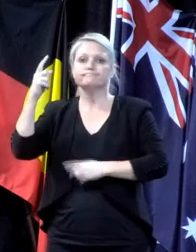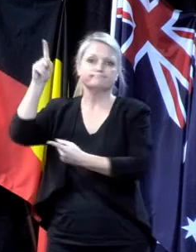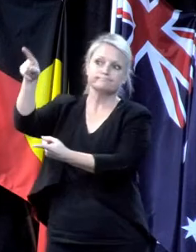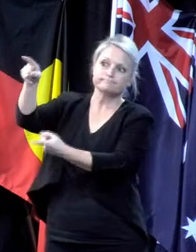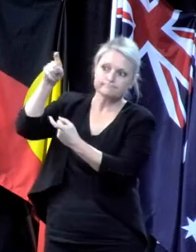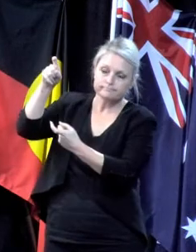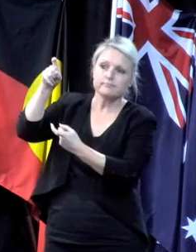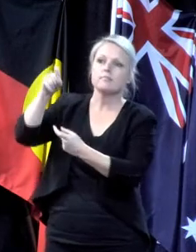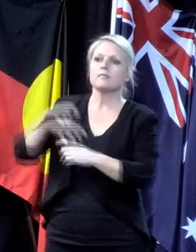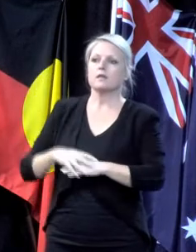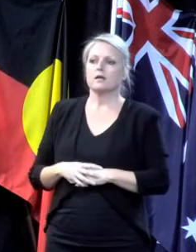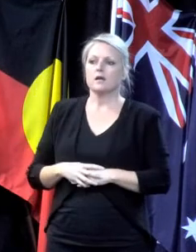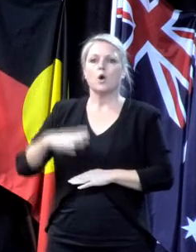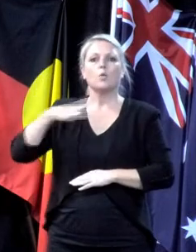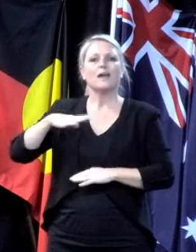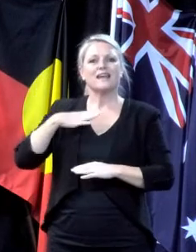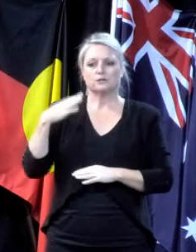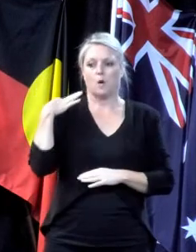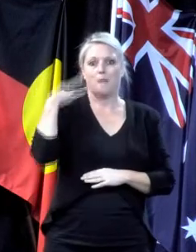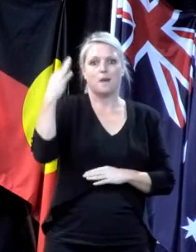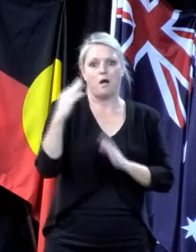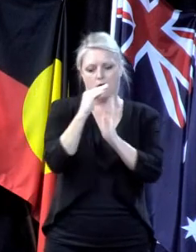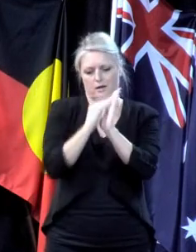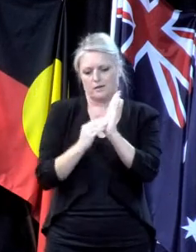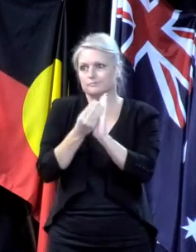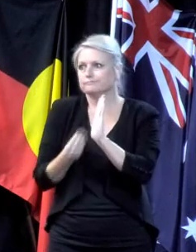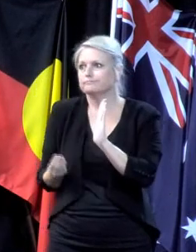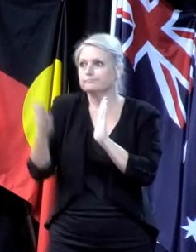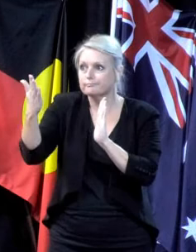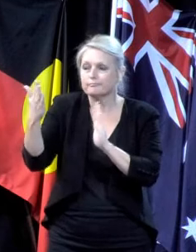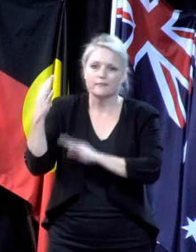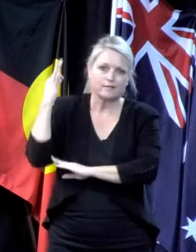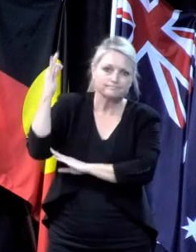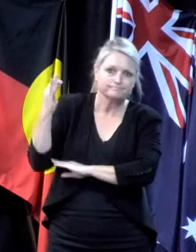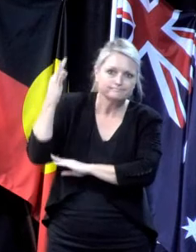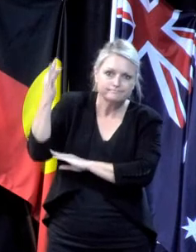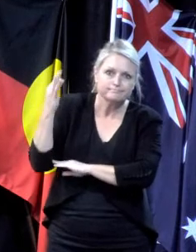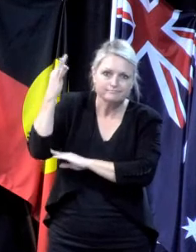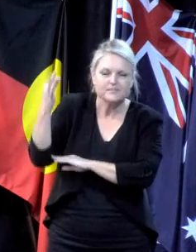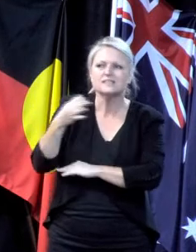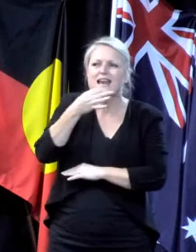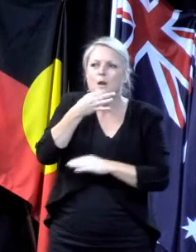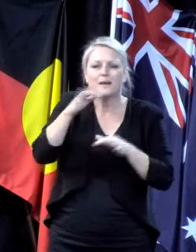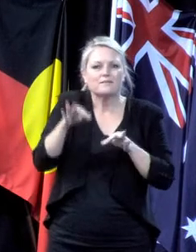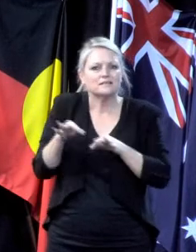we need to put in an application to access those services. So there is a bit of a delay, obviously, in that process,